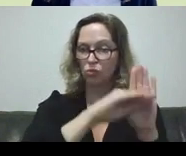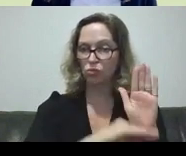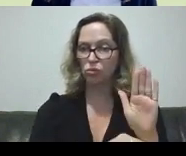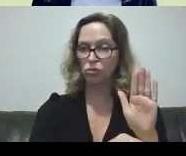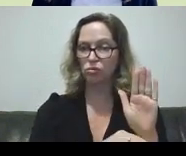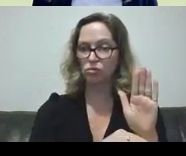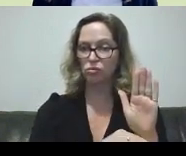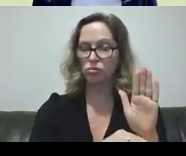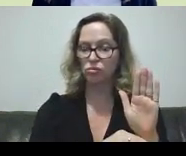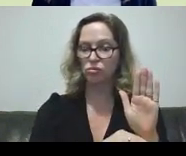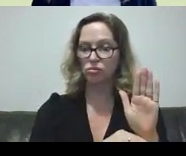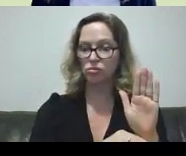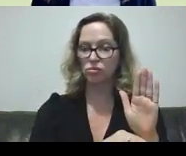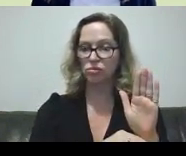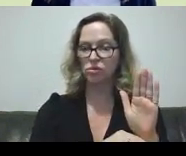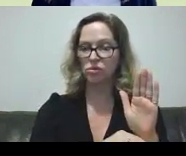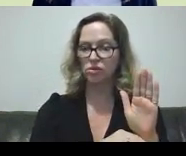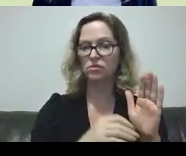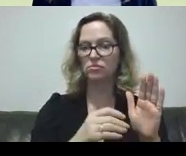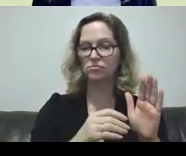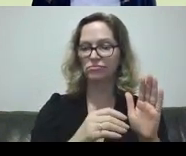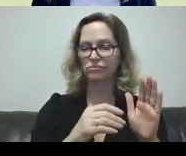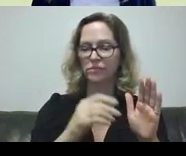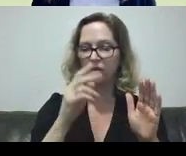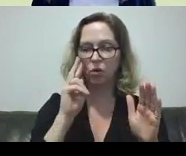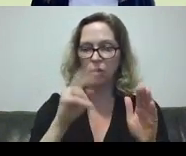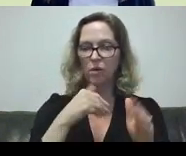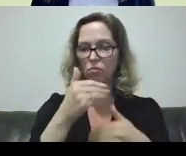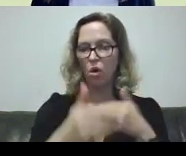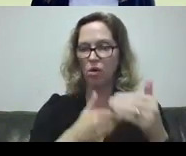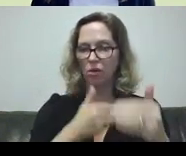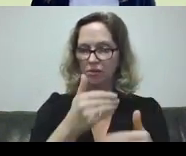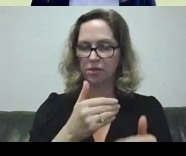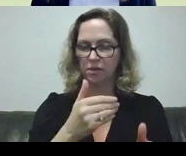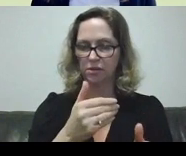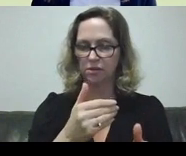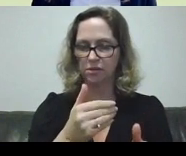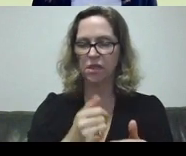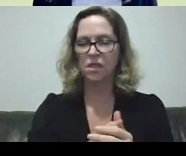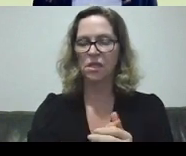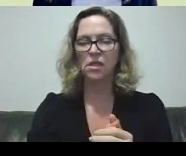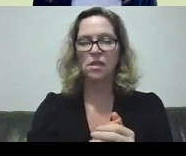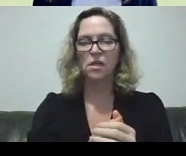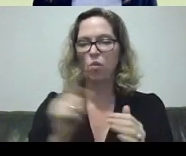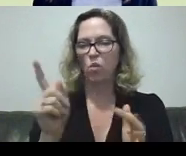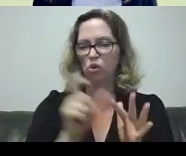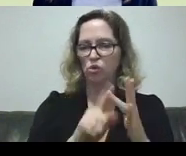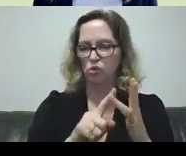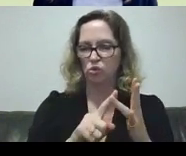budget so you can advise the service provider of the needs of your family member and plan supports within your budget